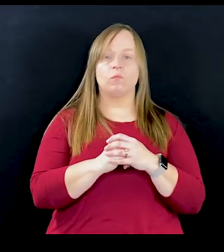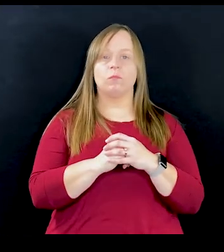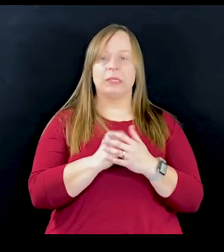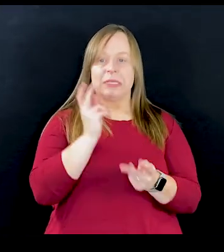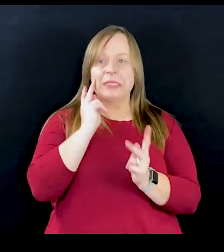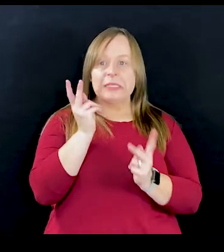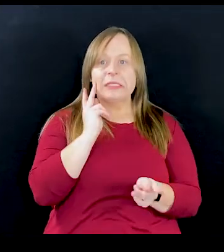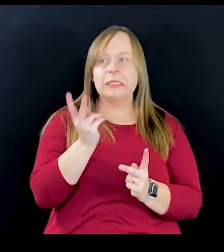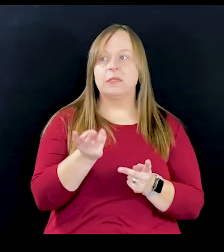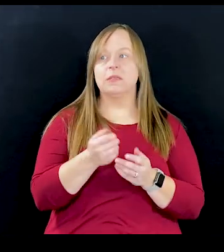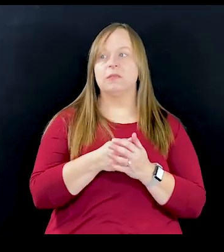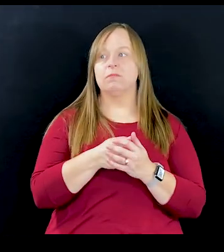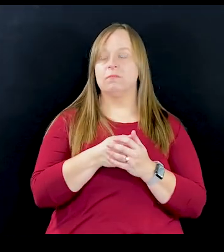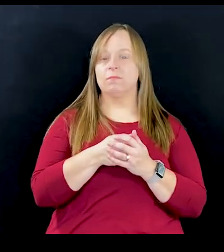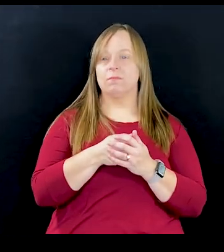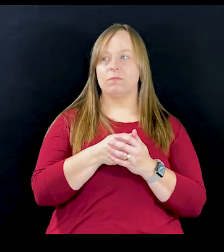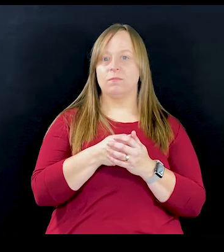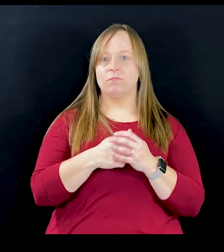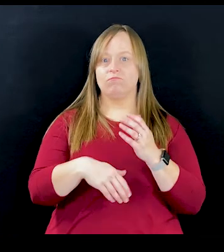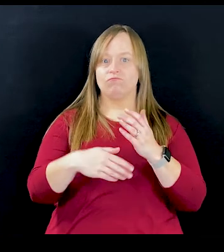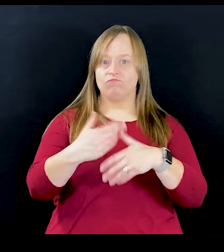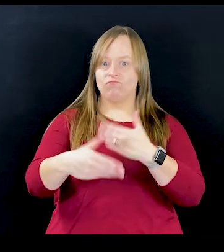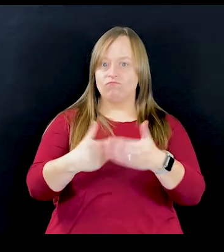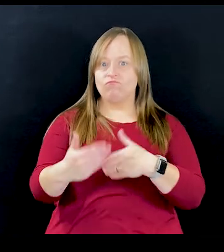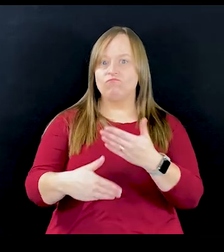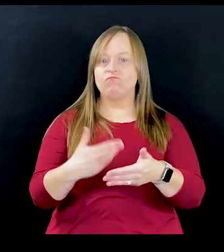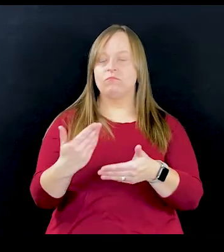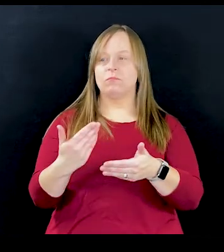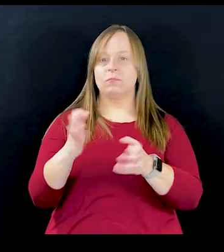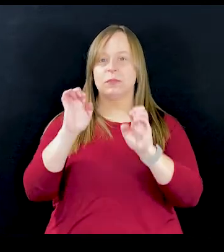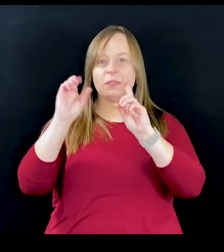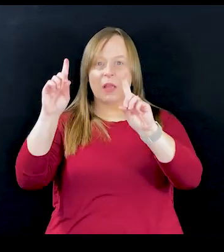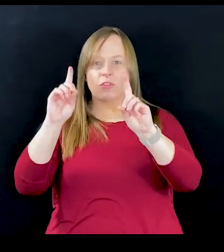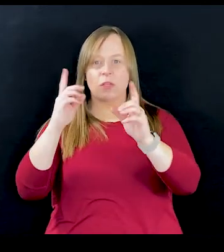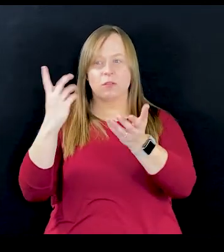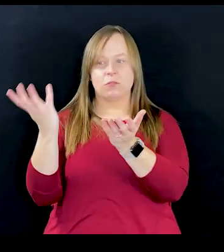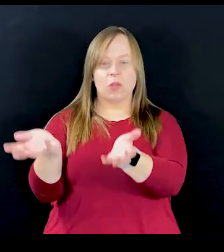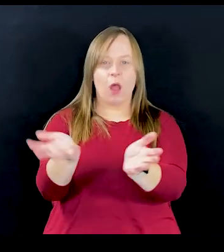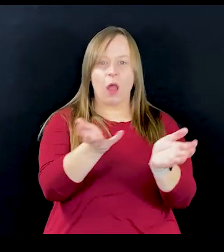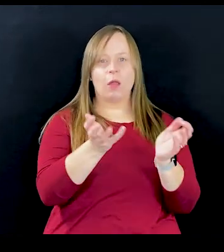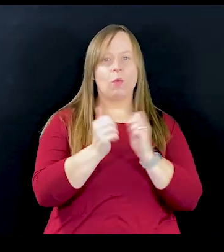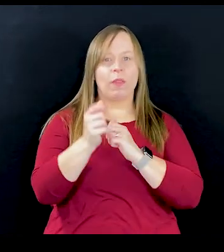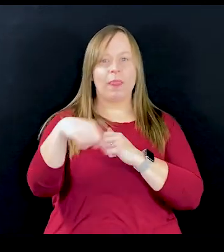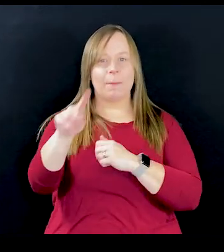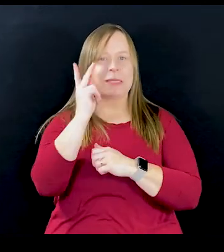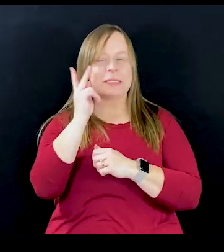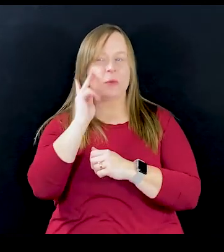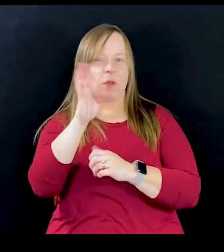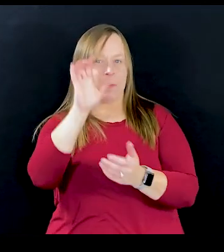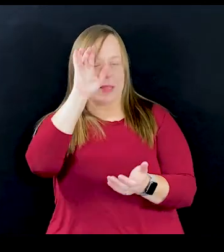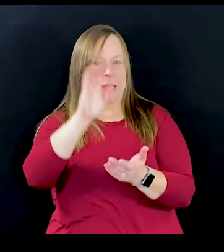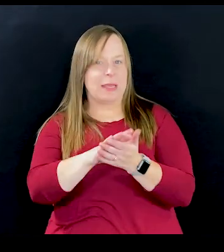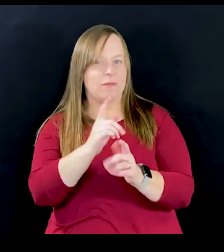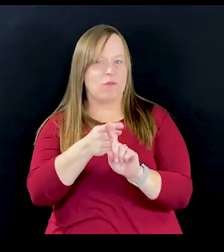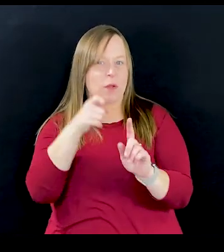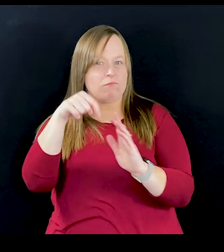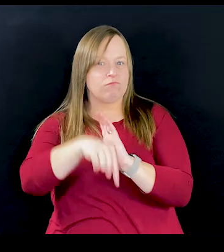and seeing how far you can get in terms of talking with others and seeing where these beliefs come from.